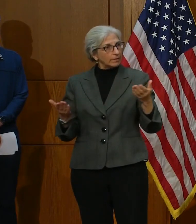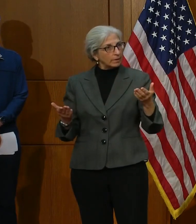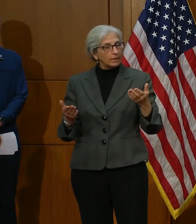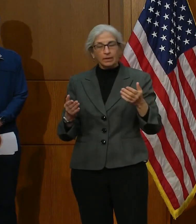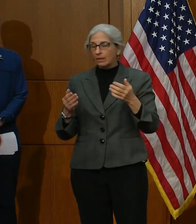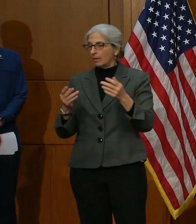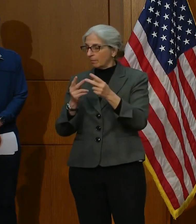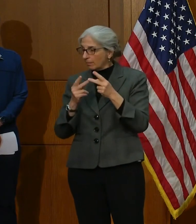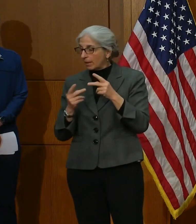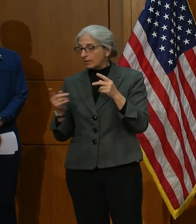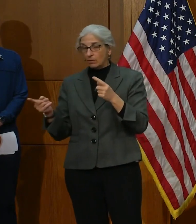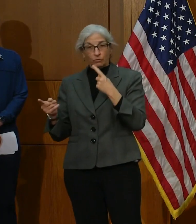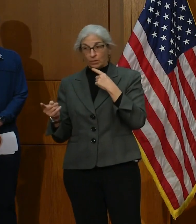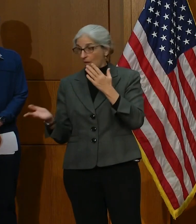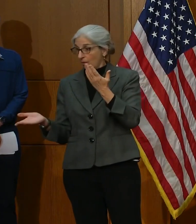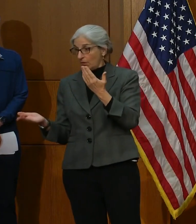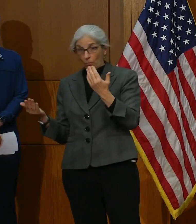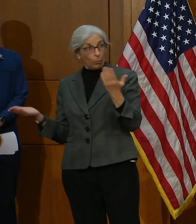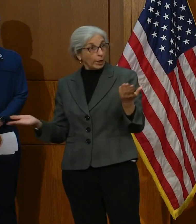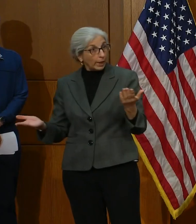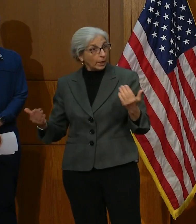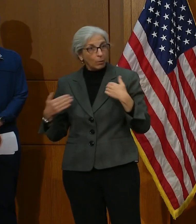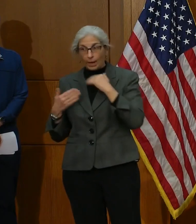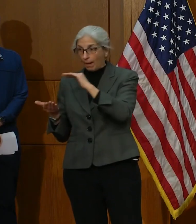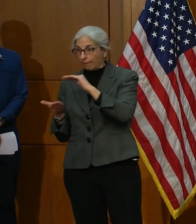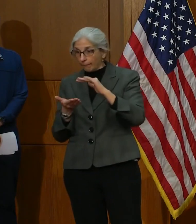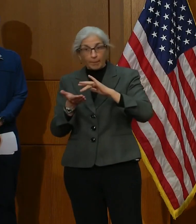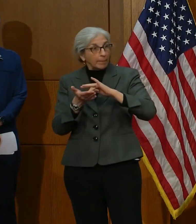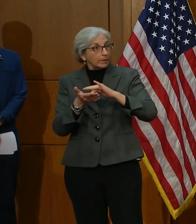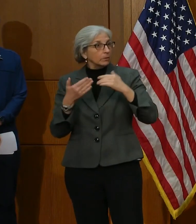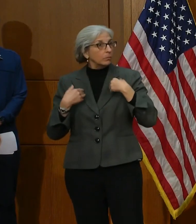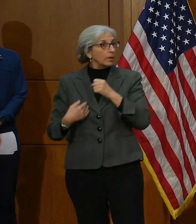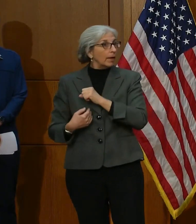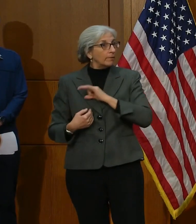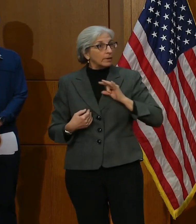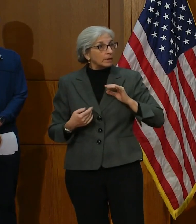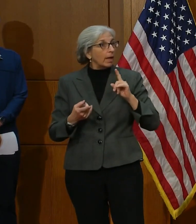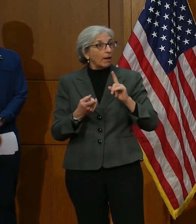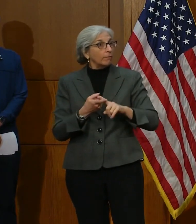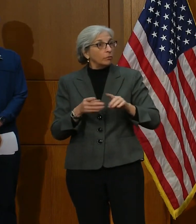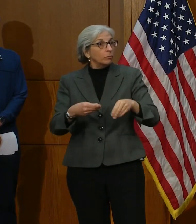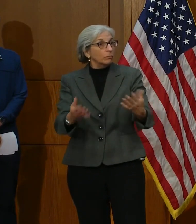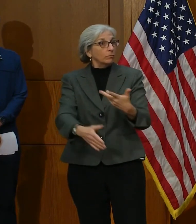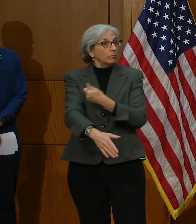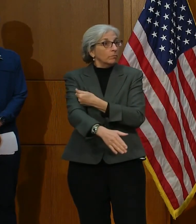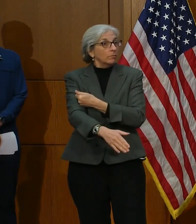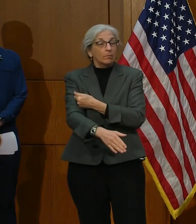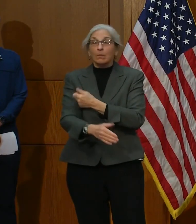FACILITY AND SAY WE'RE HERE WE HAVE THE SUPPLY. WE HAVE THE